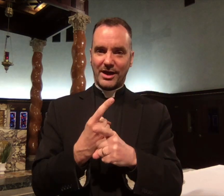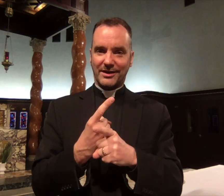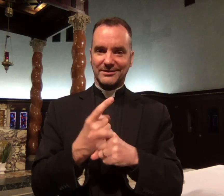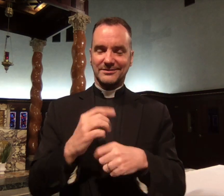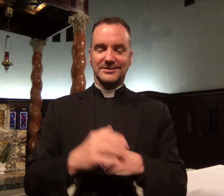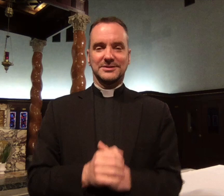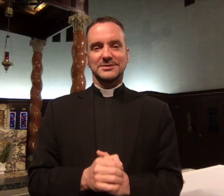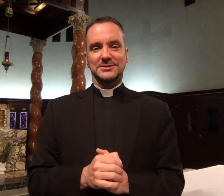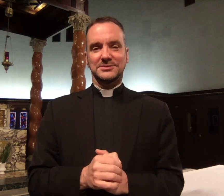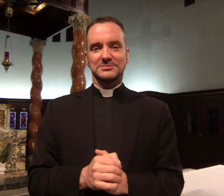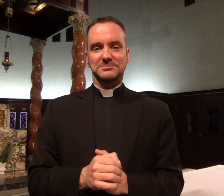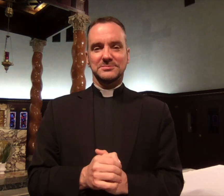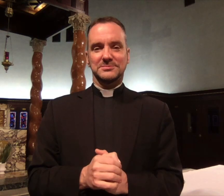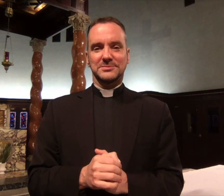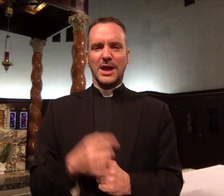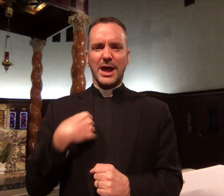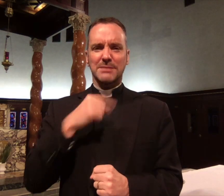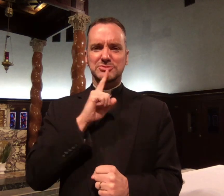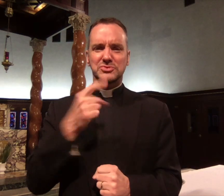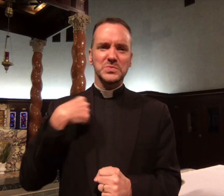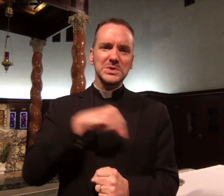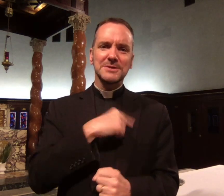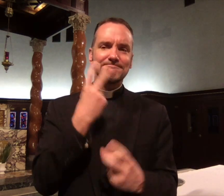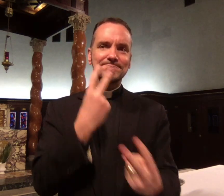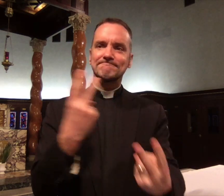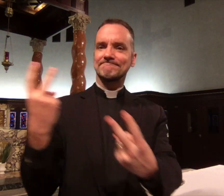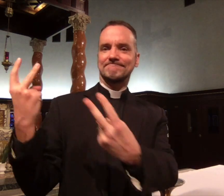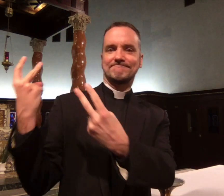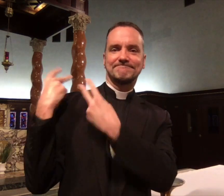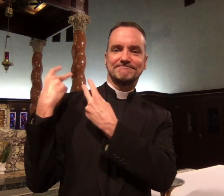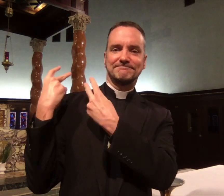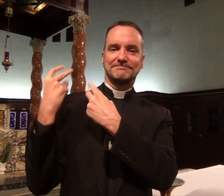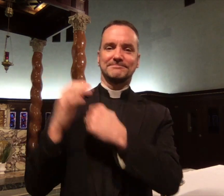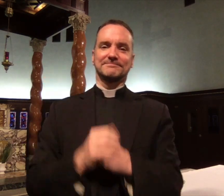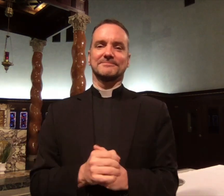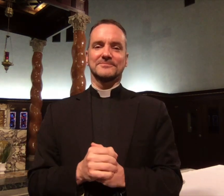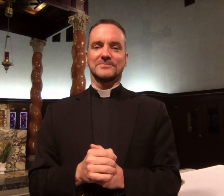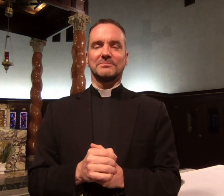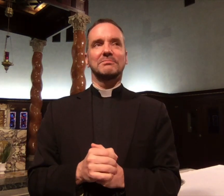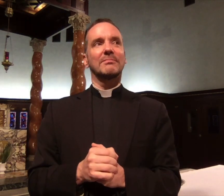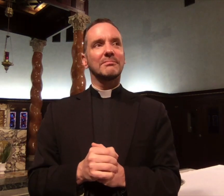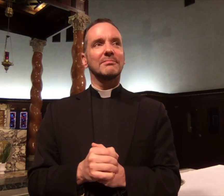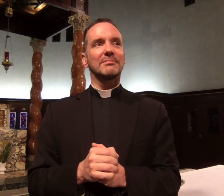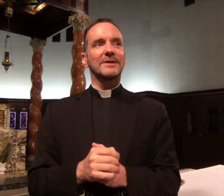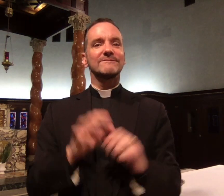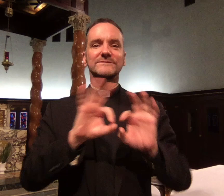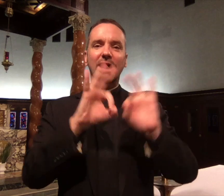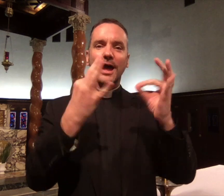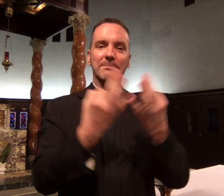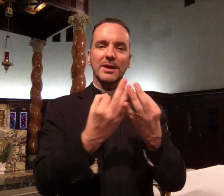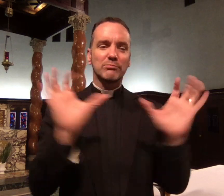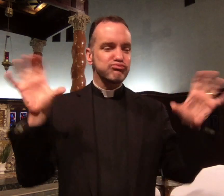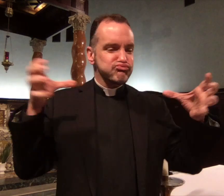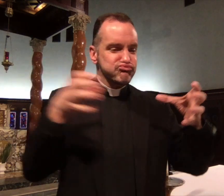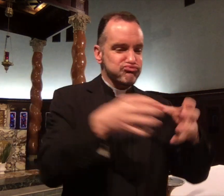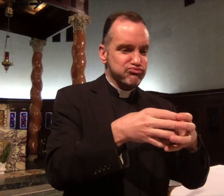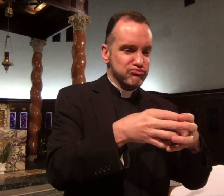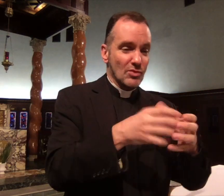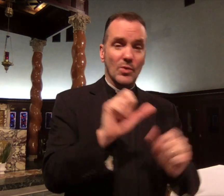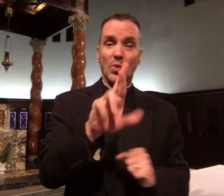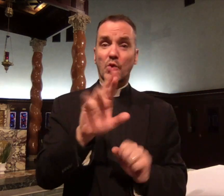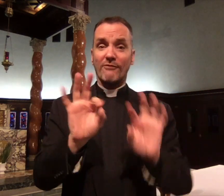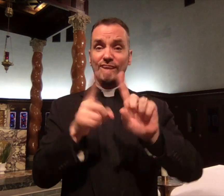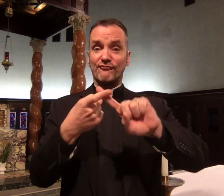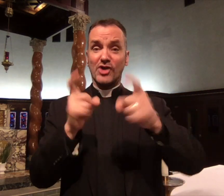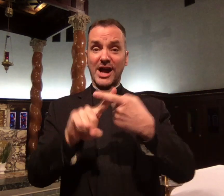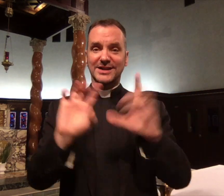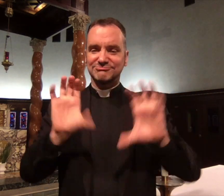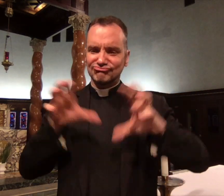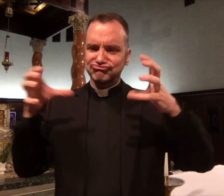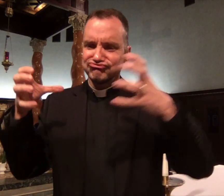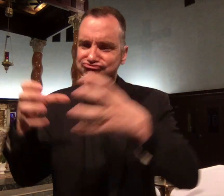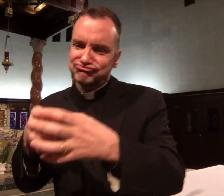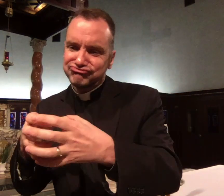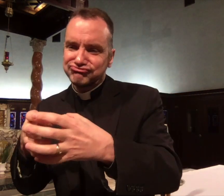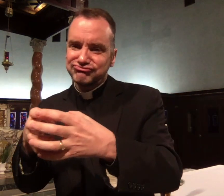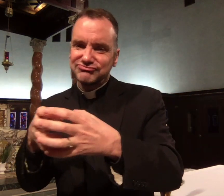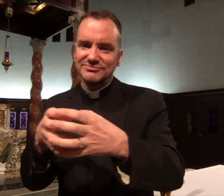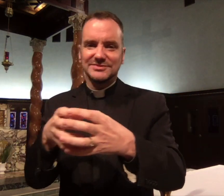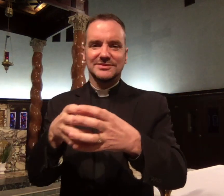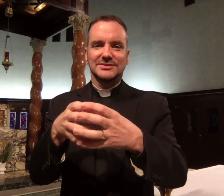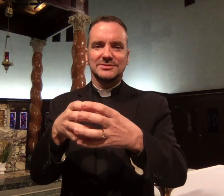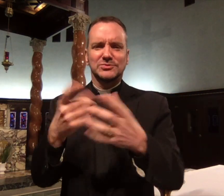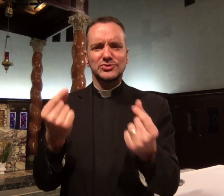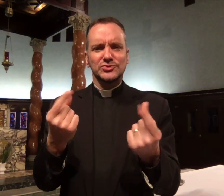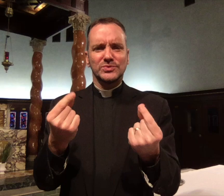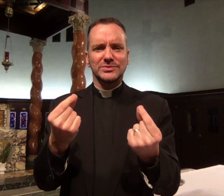celebrate the Last Supper of Jesus. As we think about the Last Supper and we